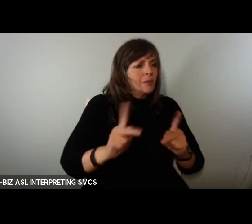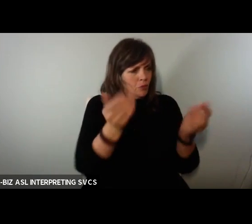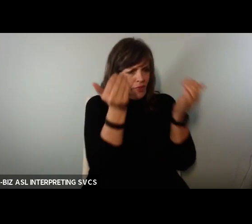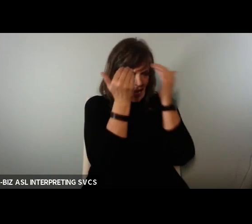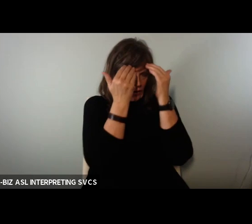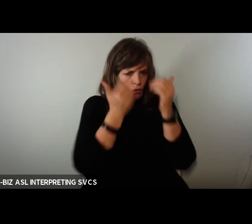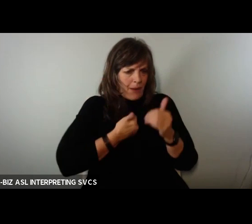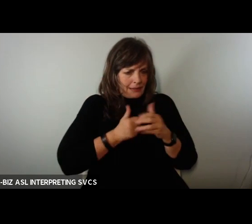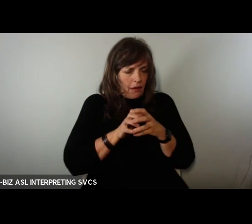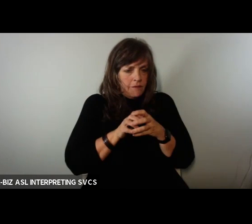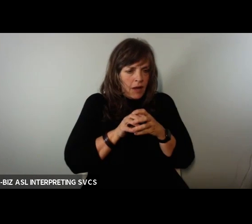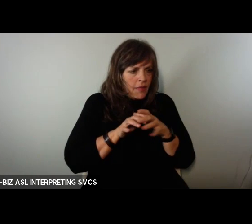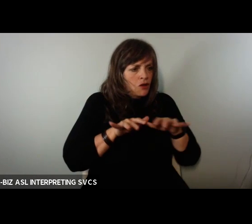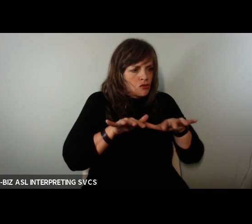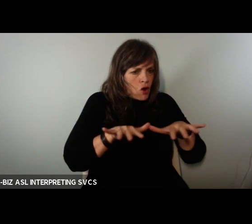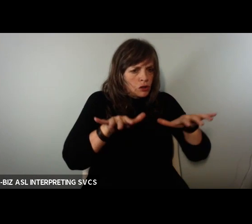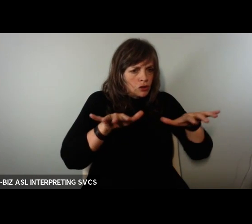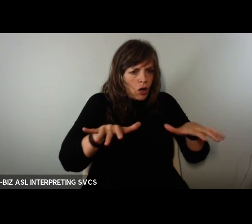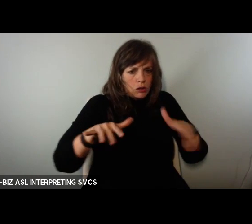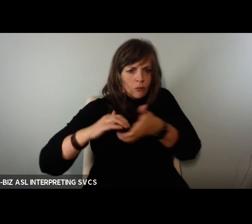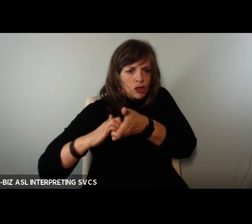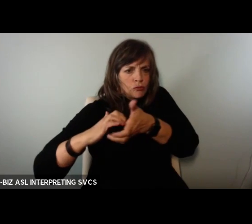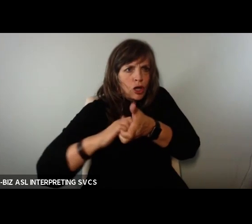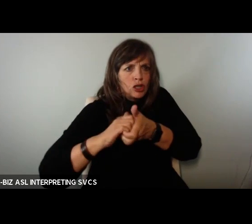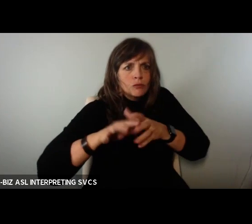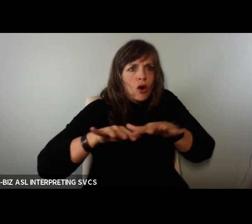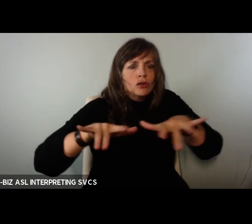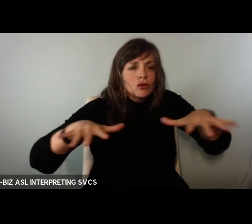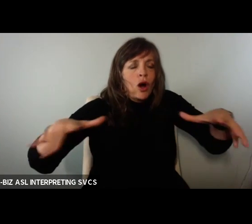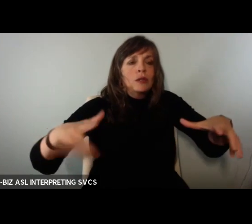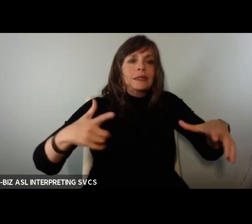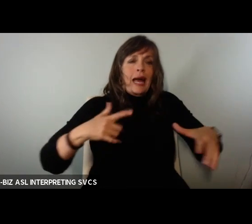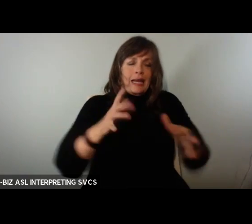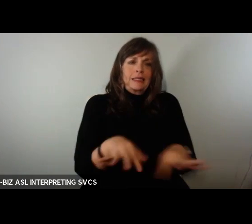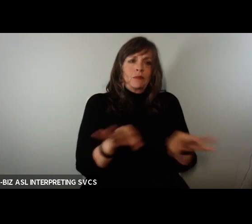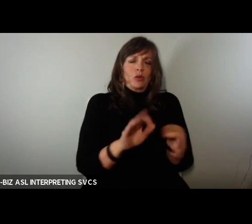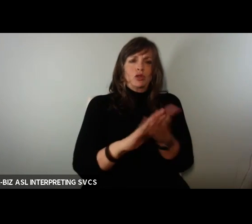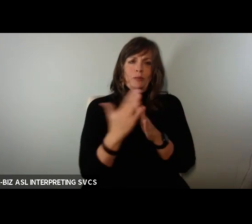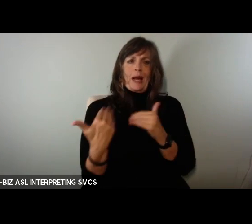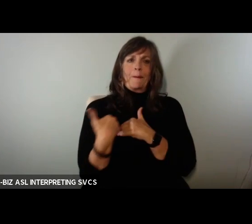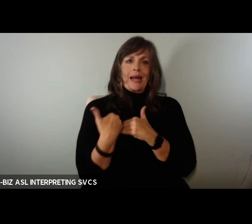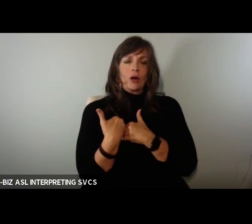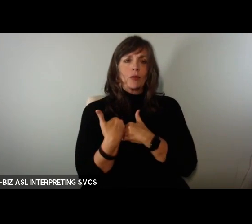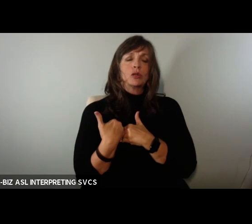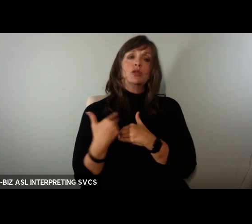So what we've done is stay accountable is we've brought in accountability partners, so we've brought in people from industry